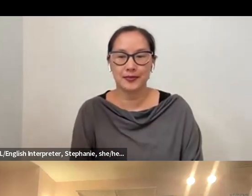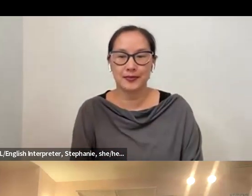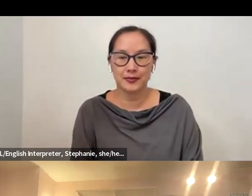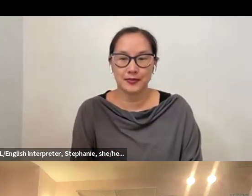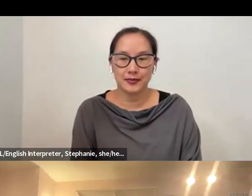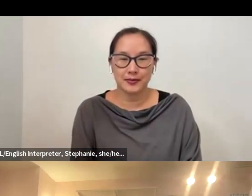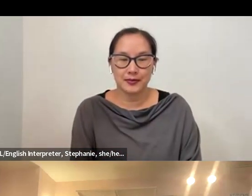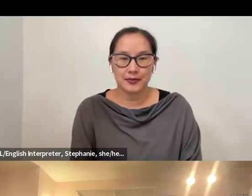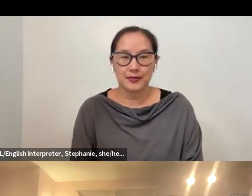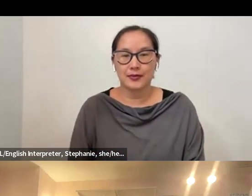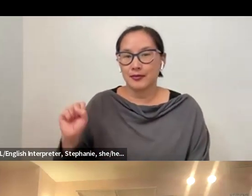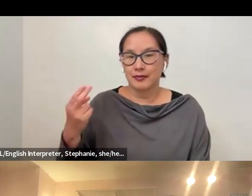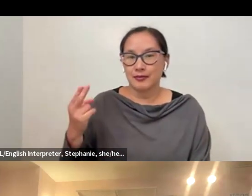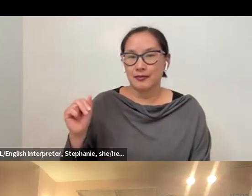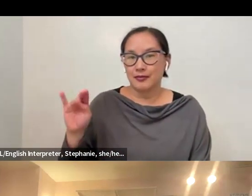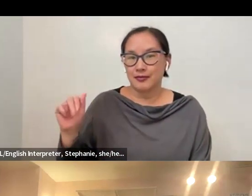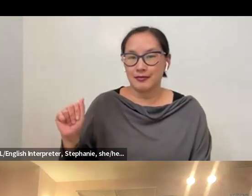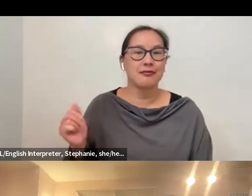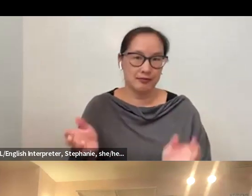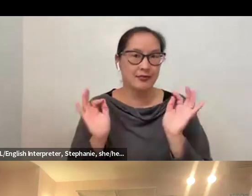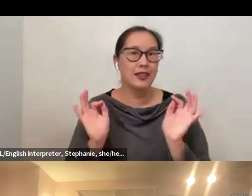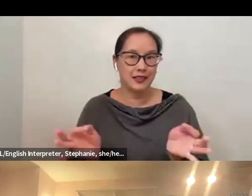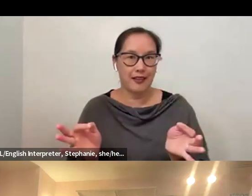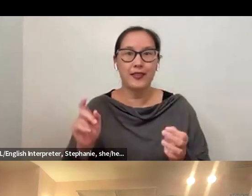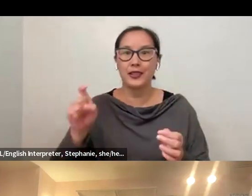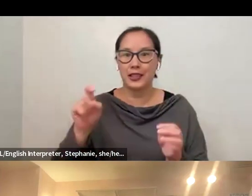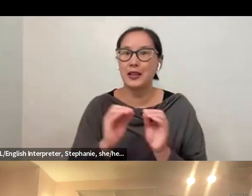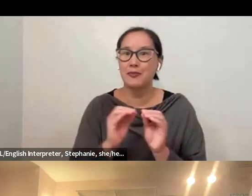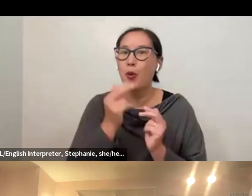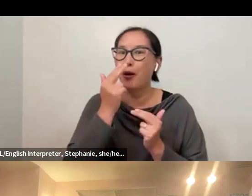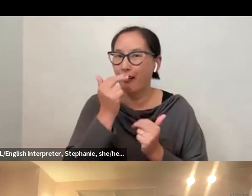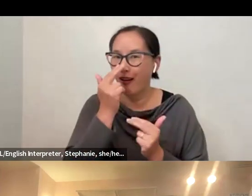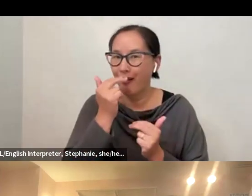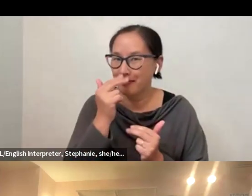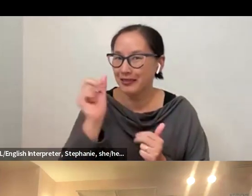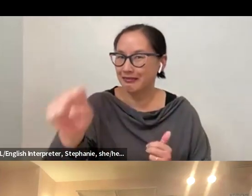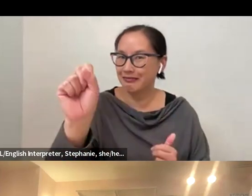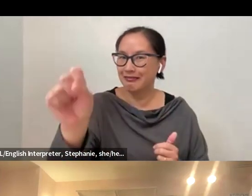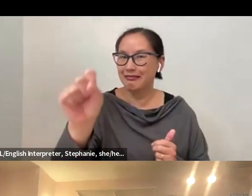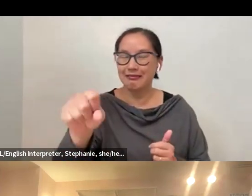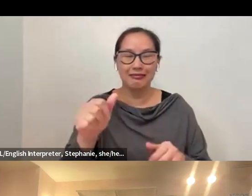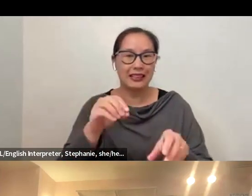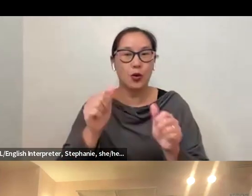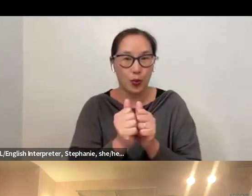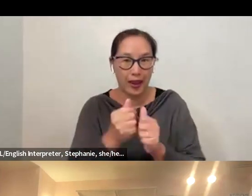Definitely, definitely. We, we need more comedies. with us in them.